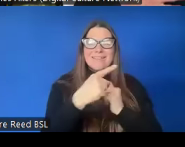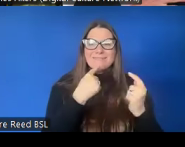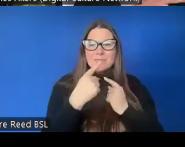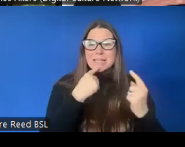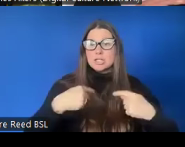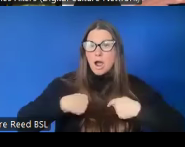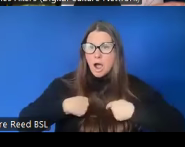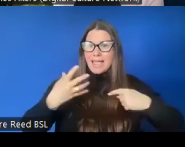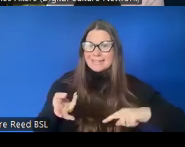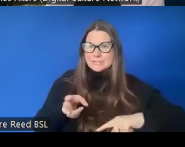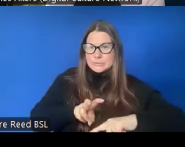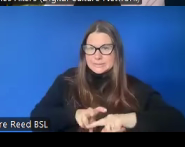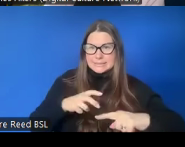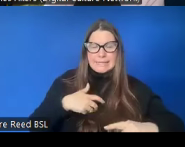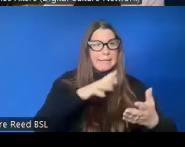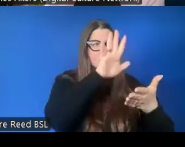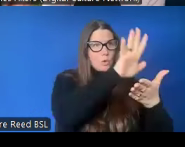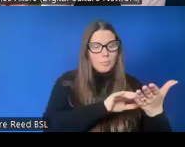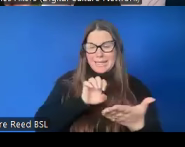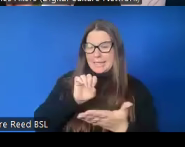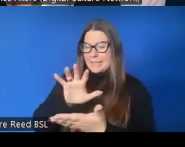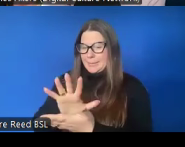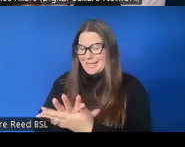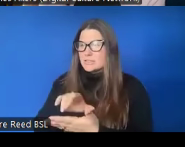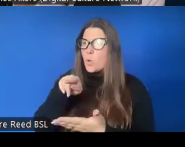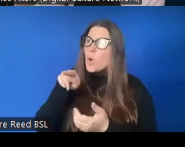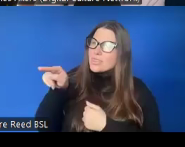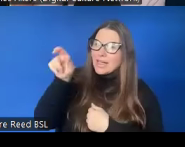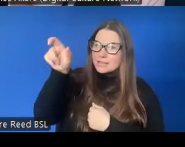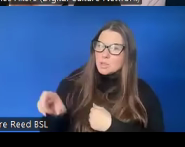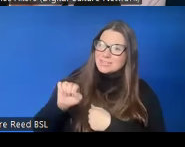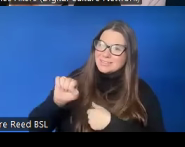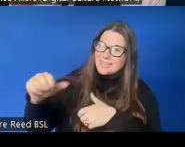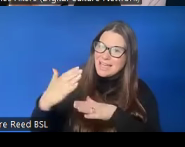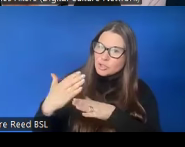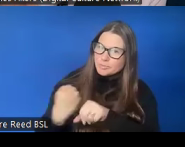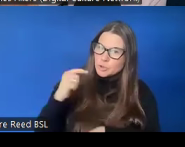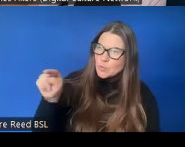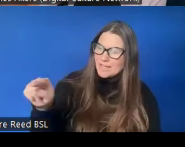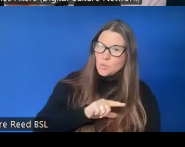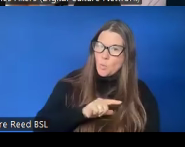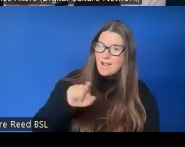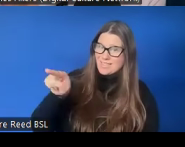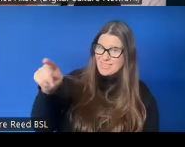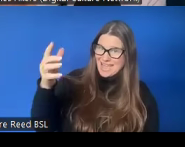you can't access? Is it someone's got the login and the phone number goes